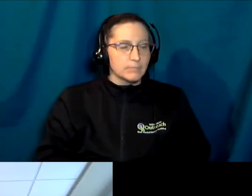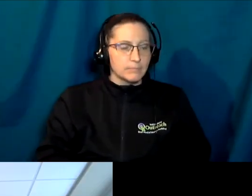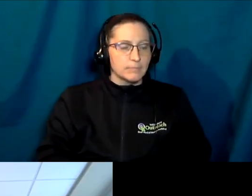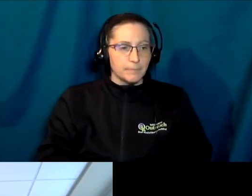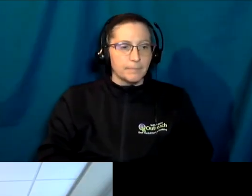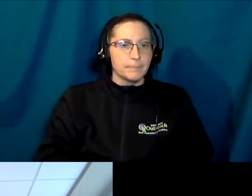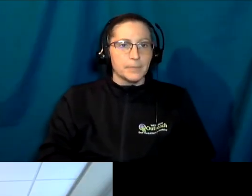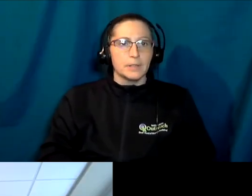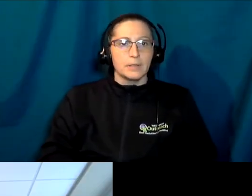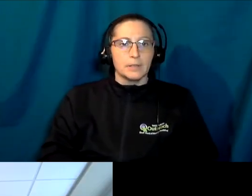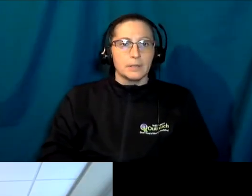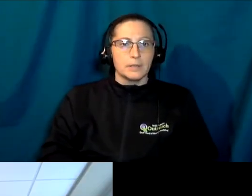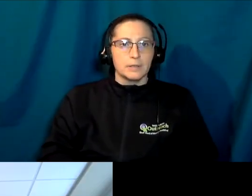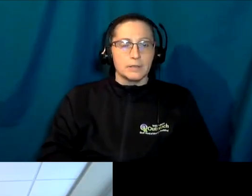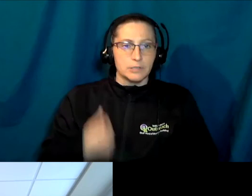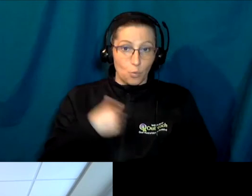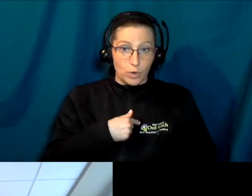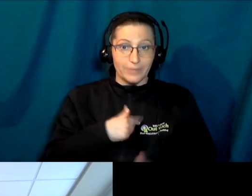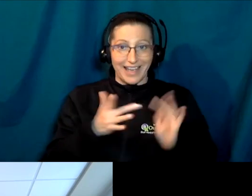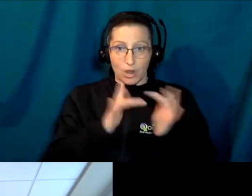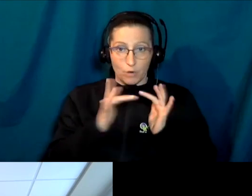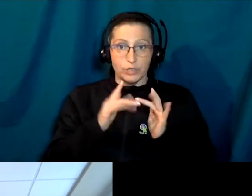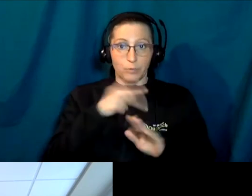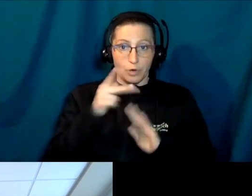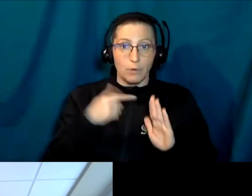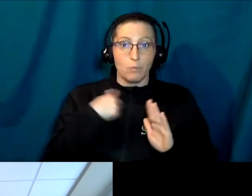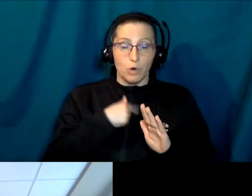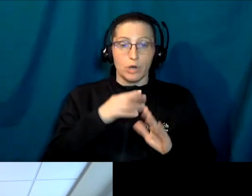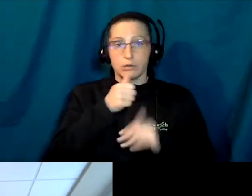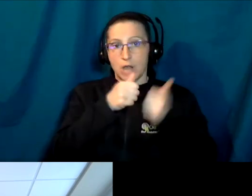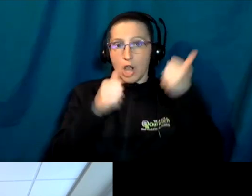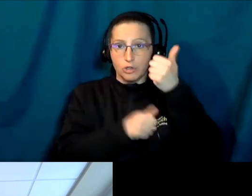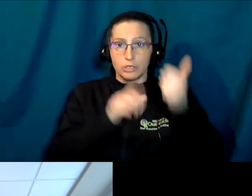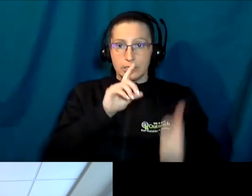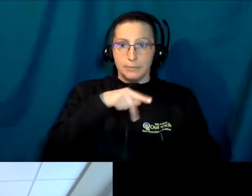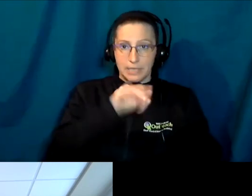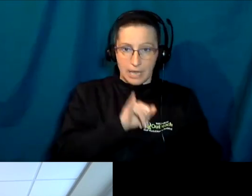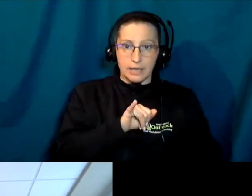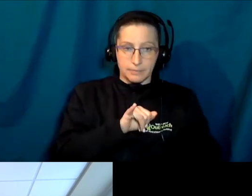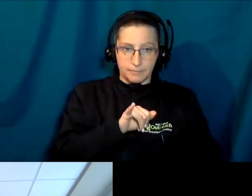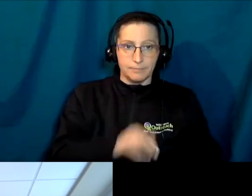we were with Outreach program, which is part of the Wisconsin Department of Public Instruction